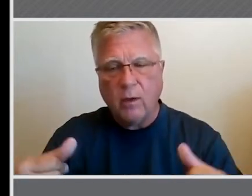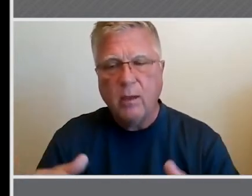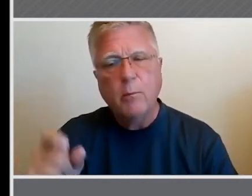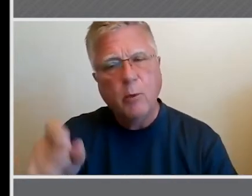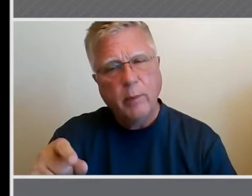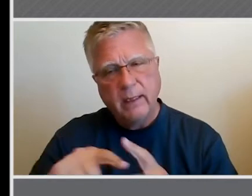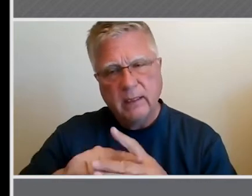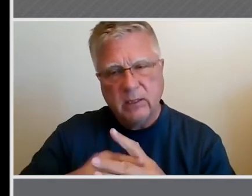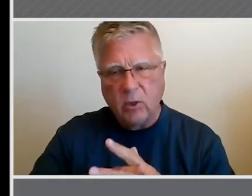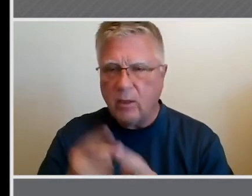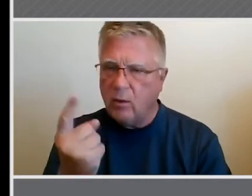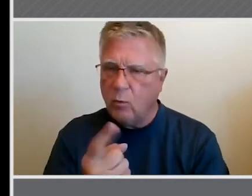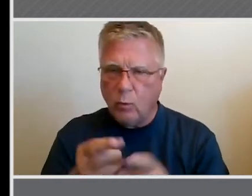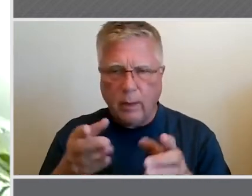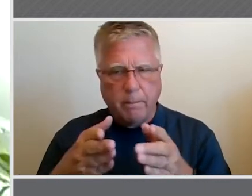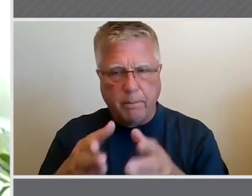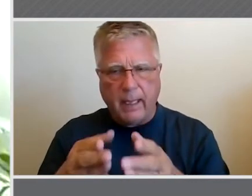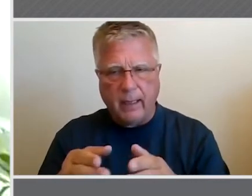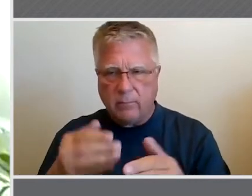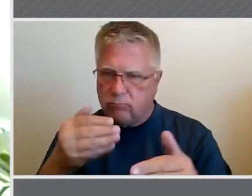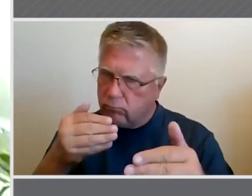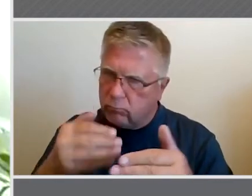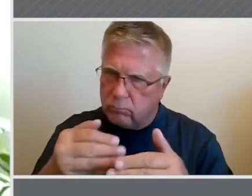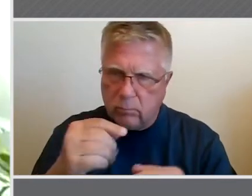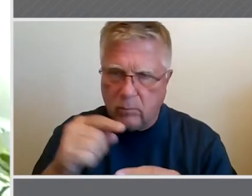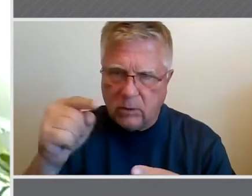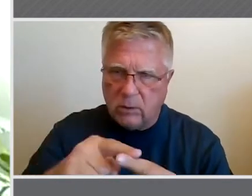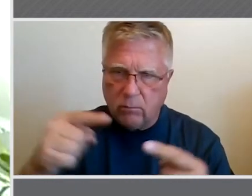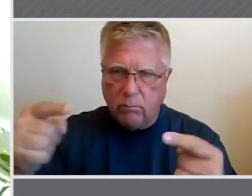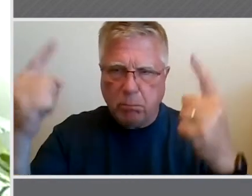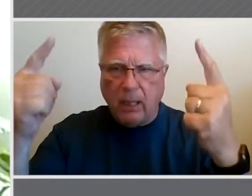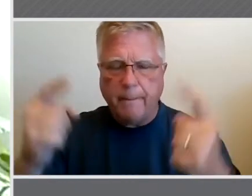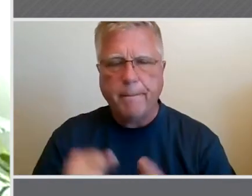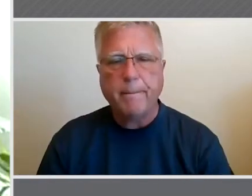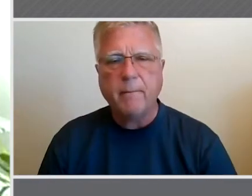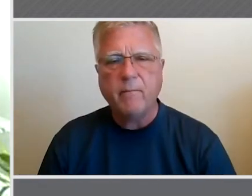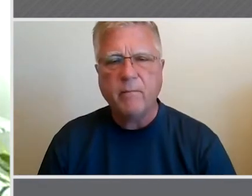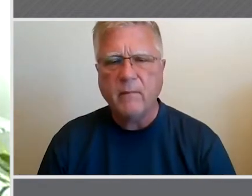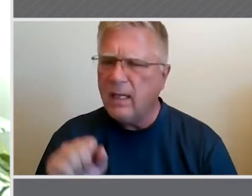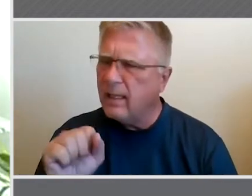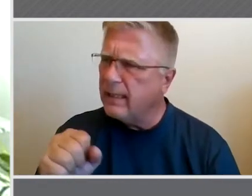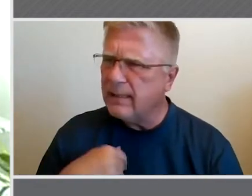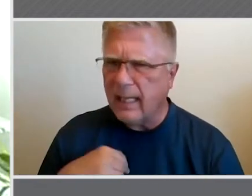Yeah, I was in a meeting this morning with one school committee members who were discussing